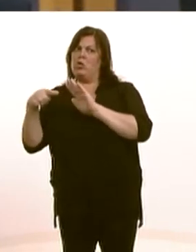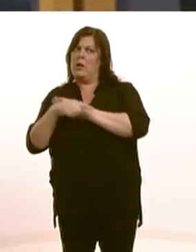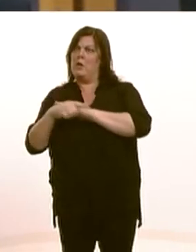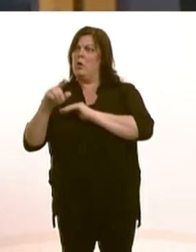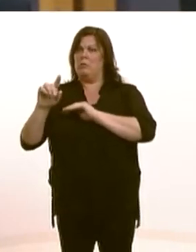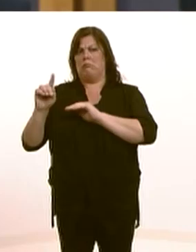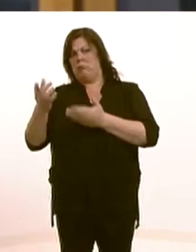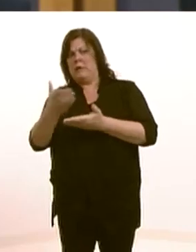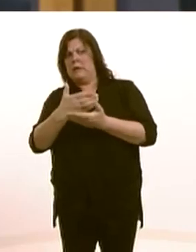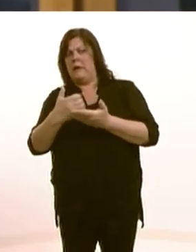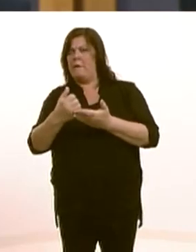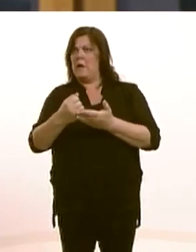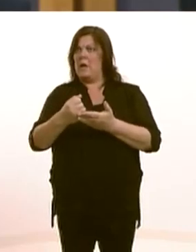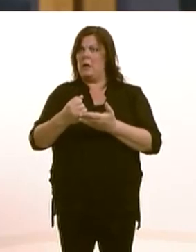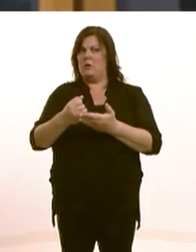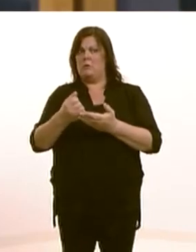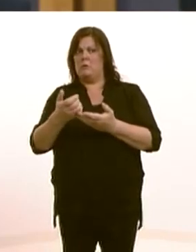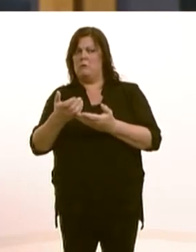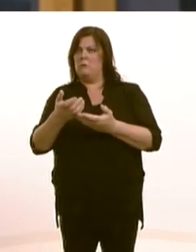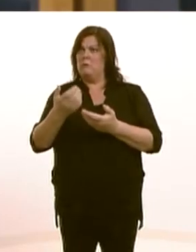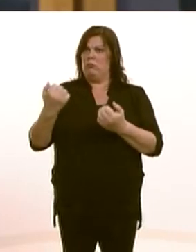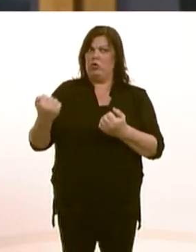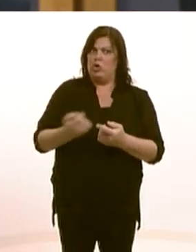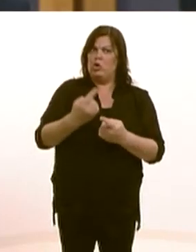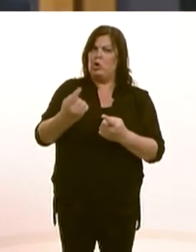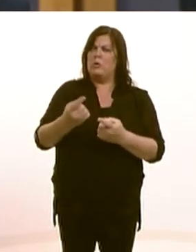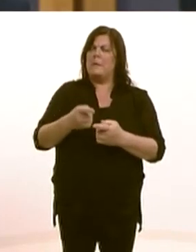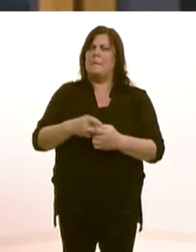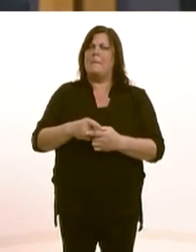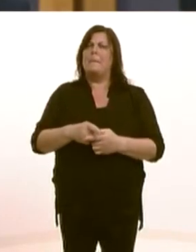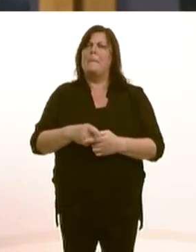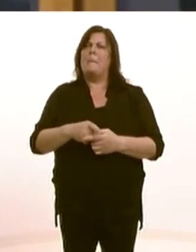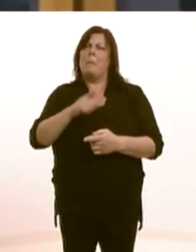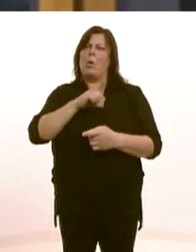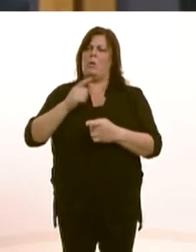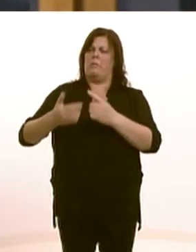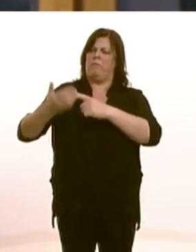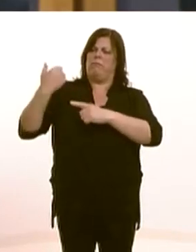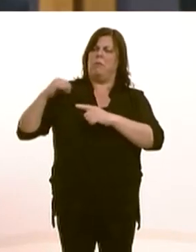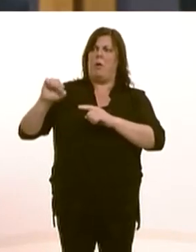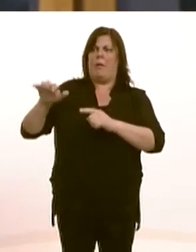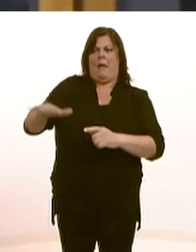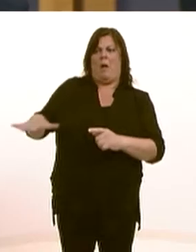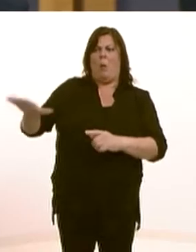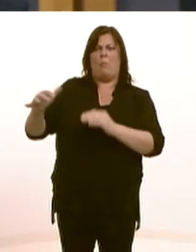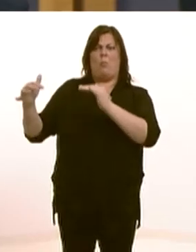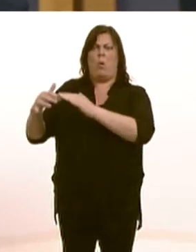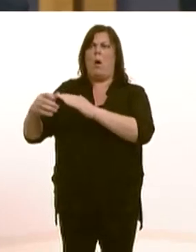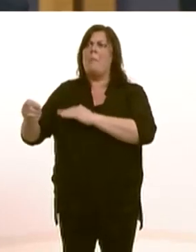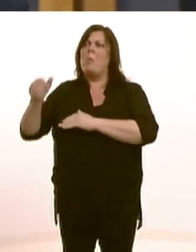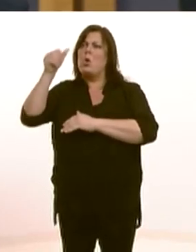where they canít live in safety. But economic migration is a fact of life in Europe.